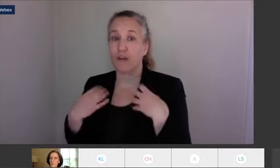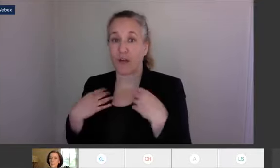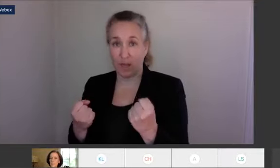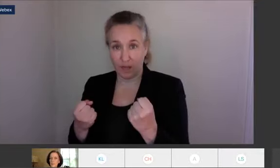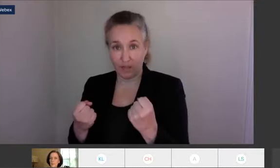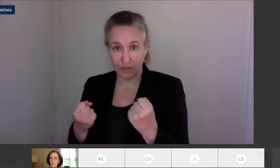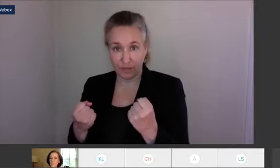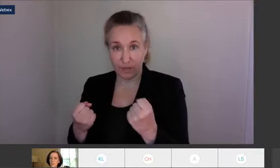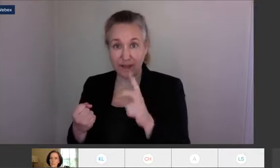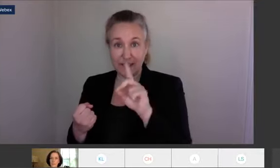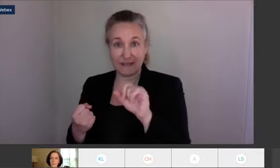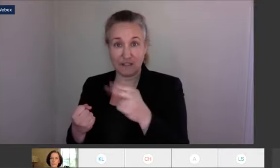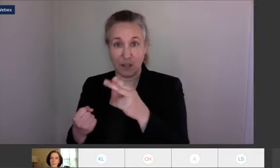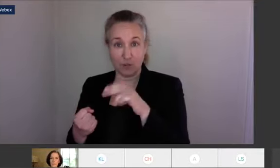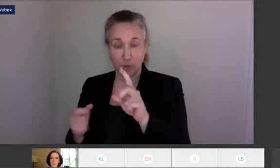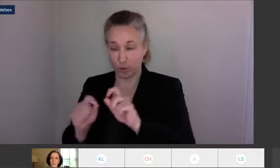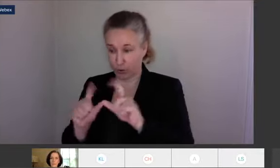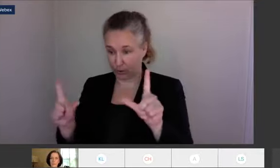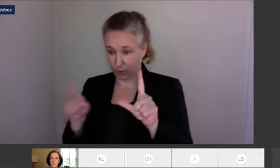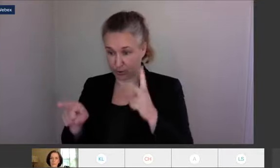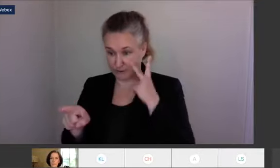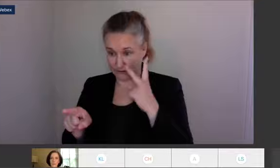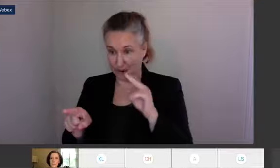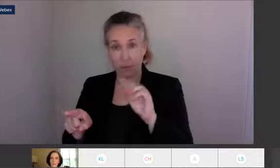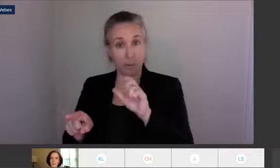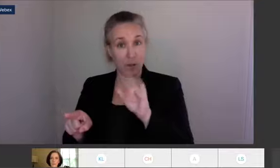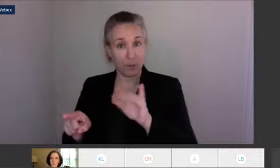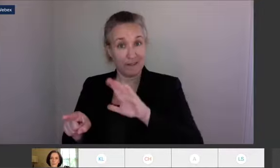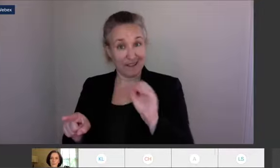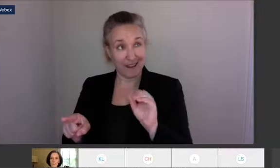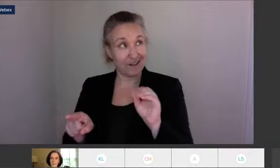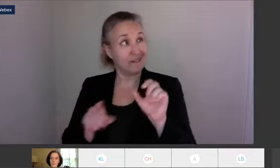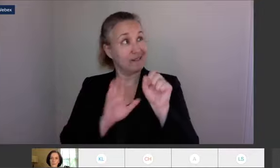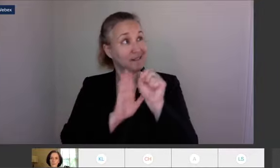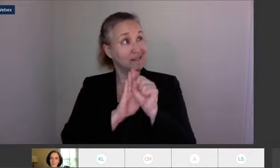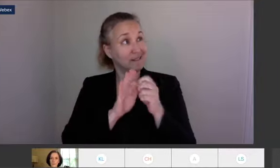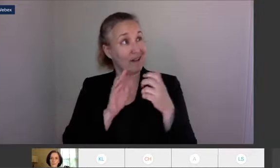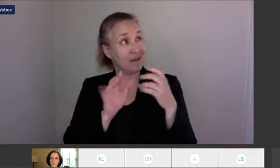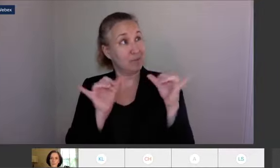shows that Montgomery County is meeting all the state metrics to move to the